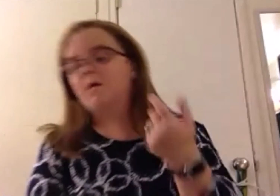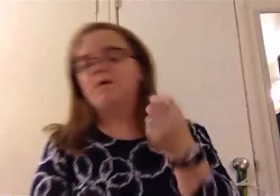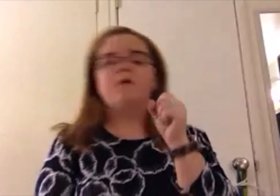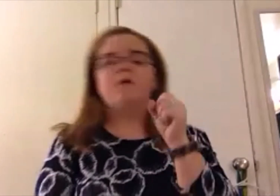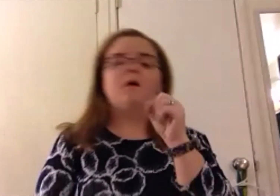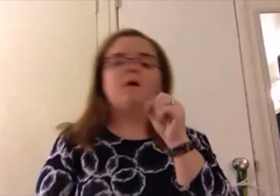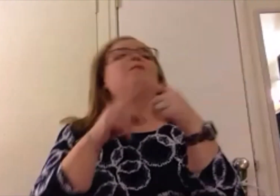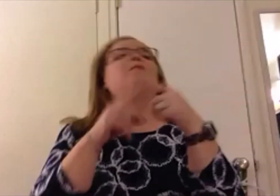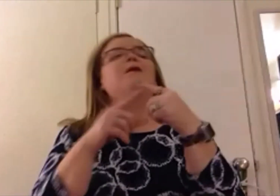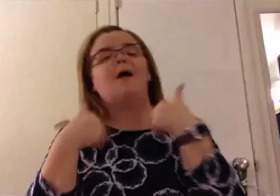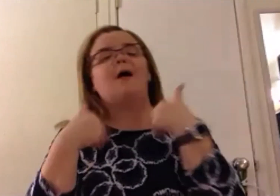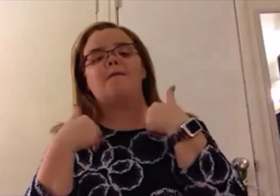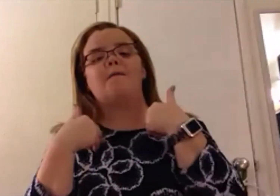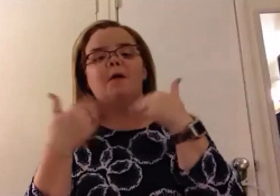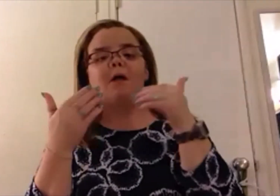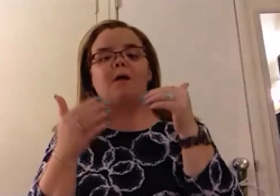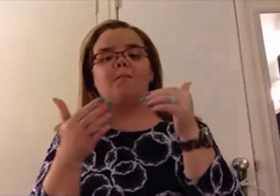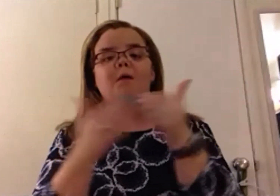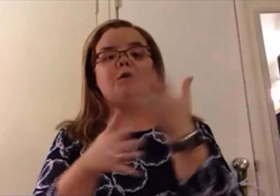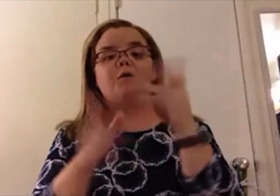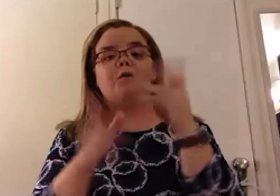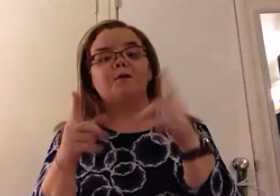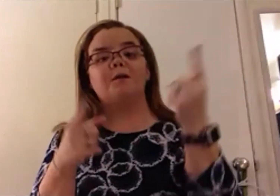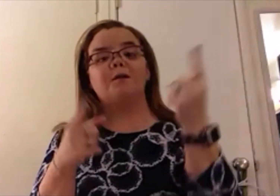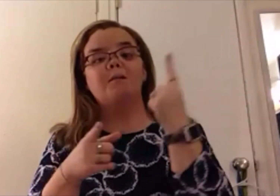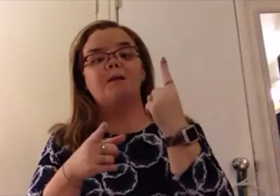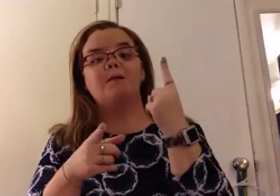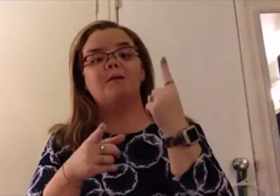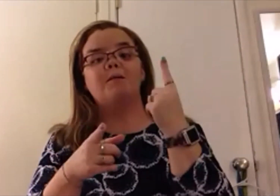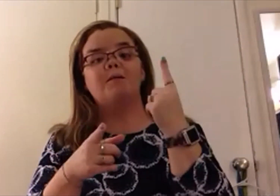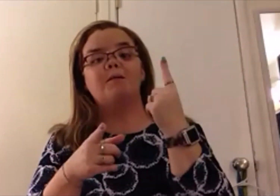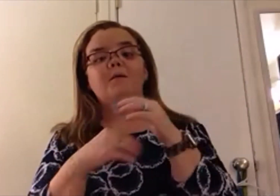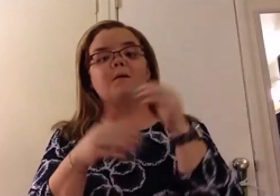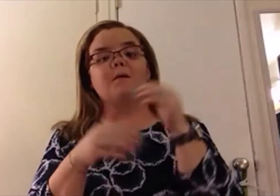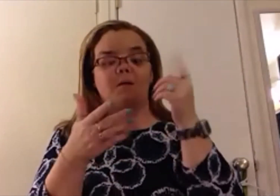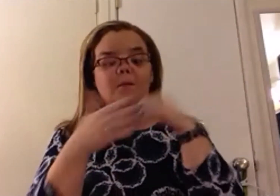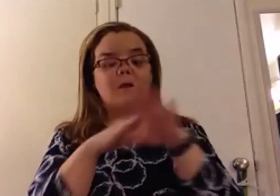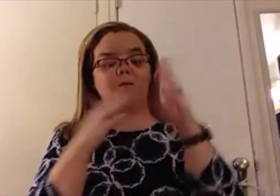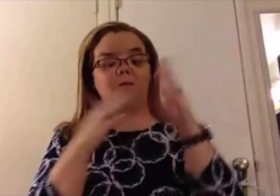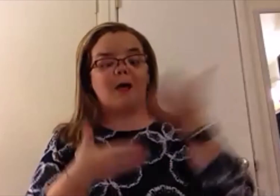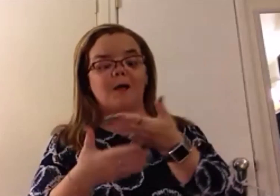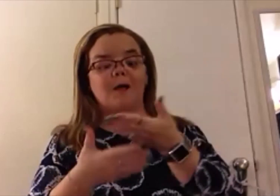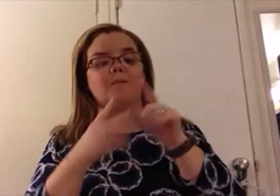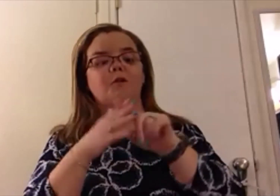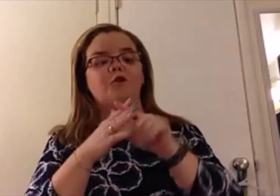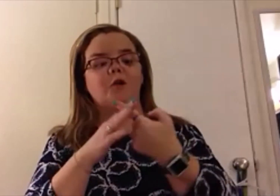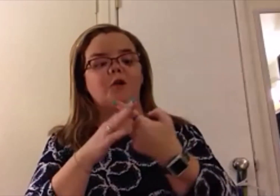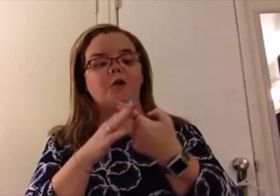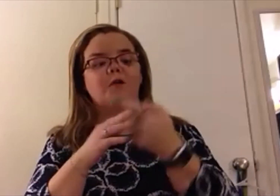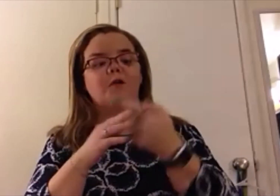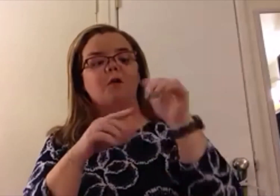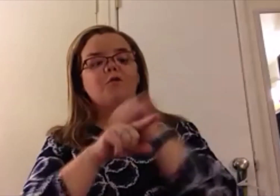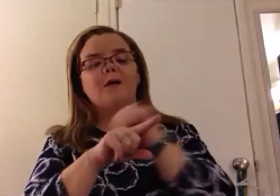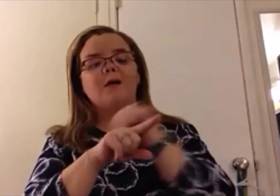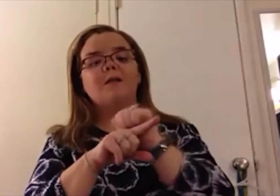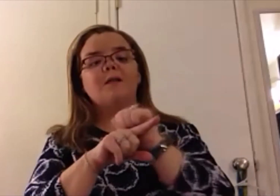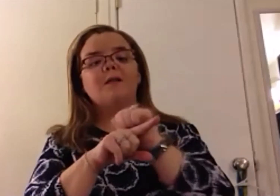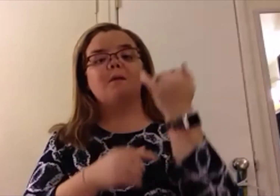so when we have a new person come in come in and we hire them and start training them